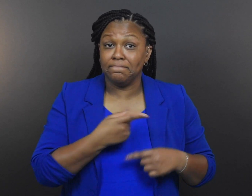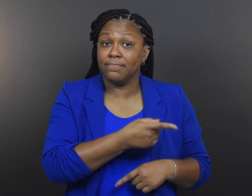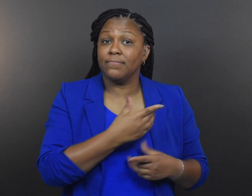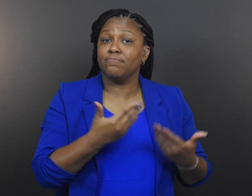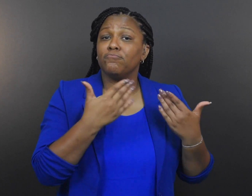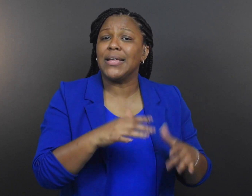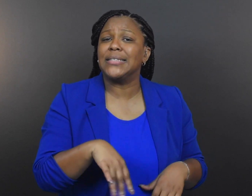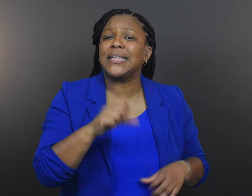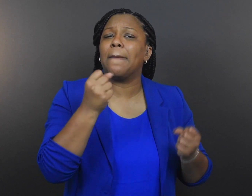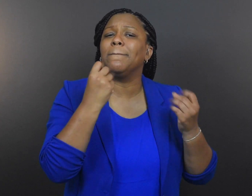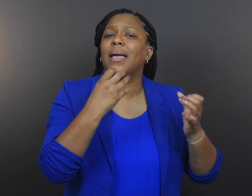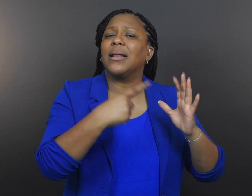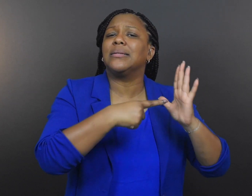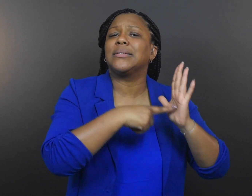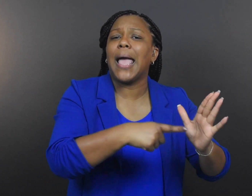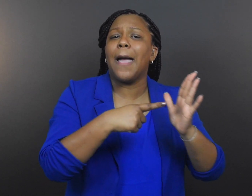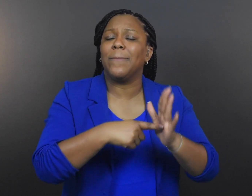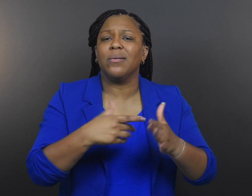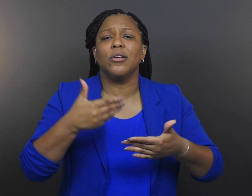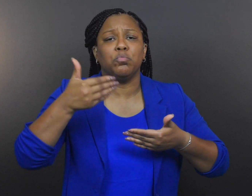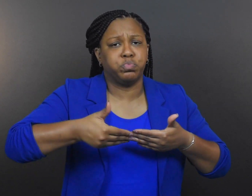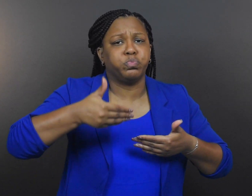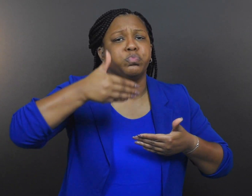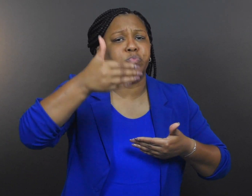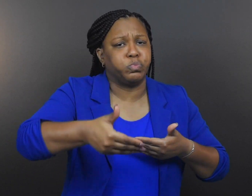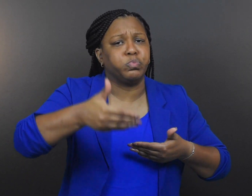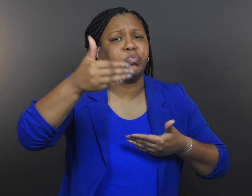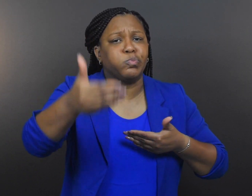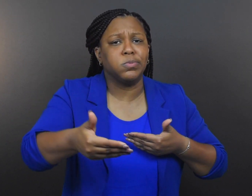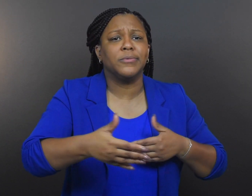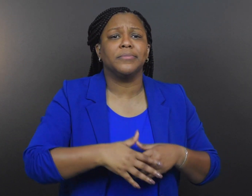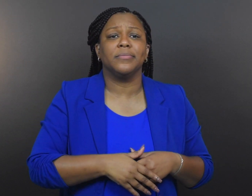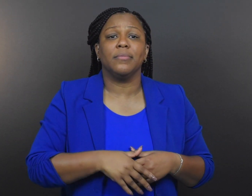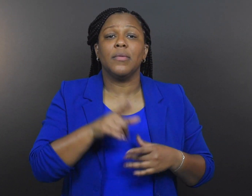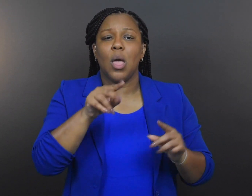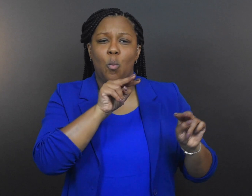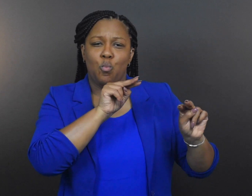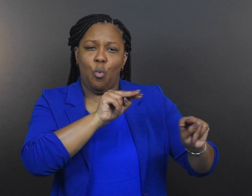By taking many samples over time, they can watch whether the amount